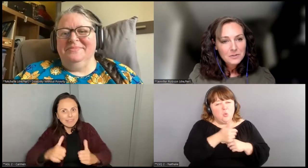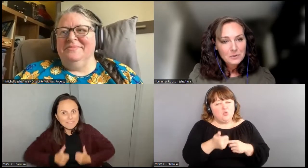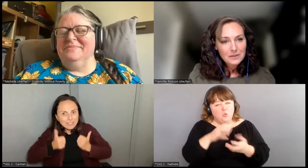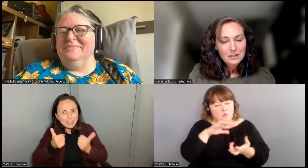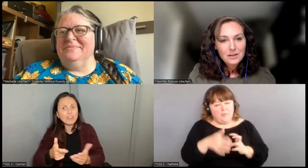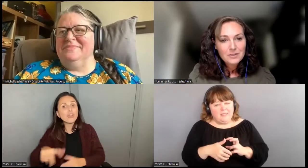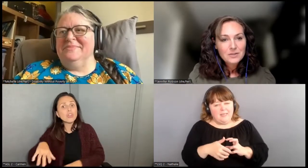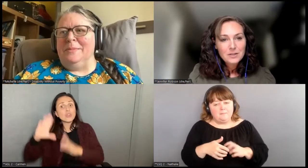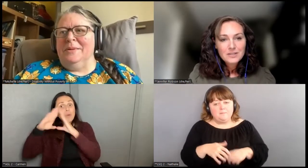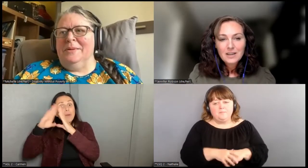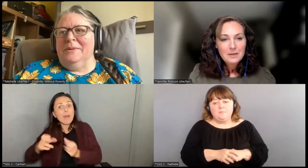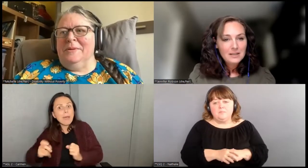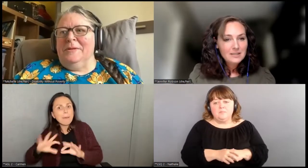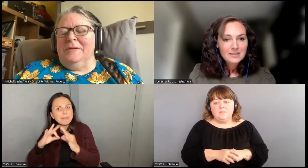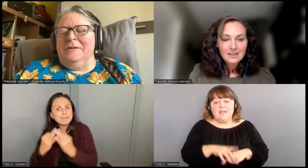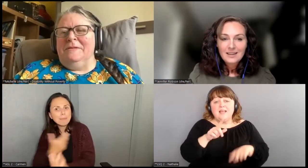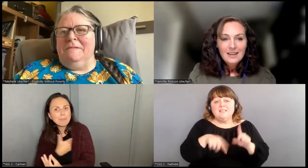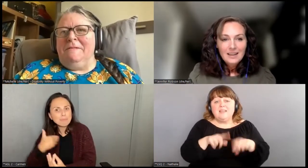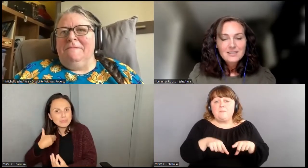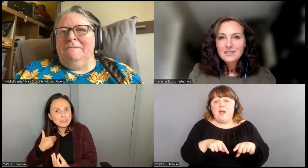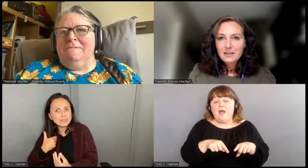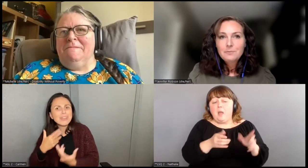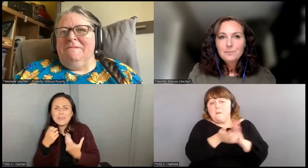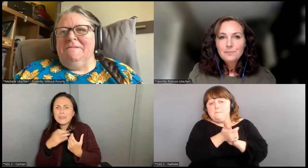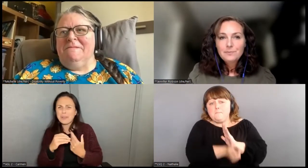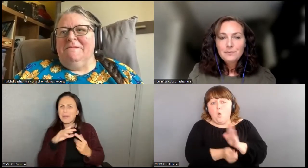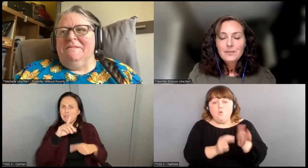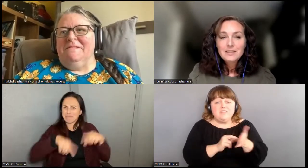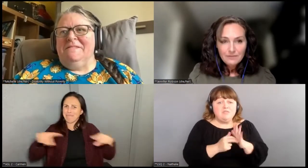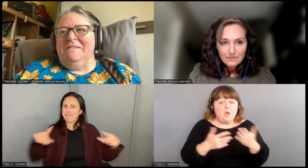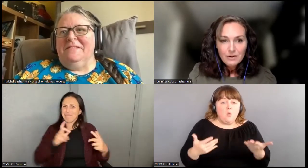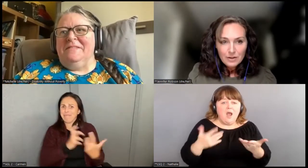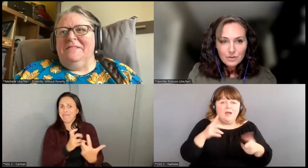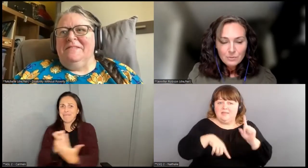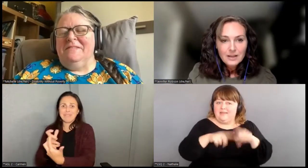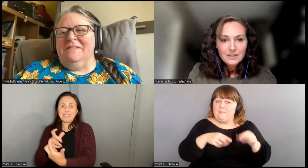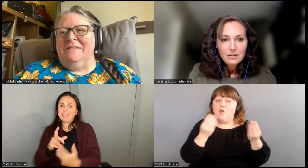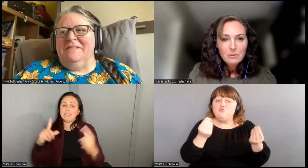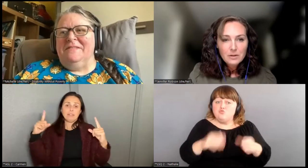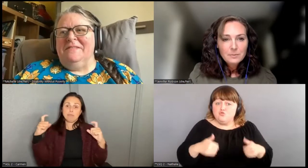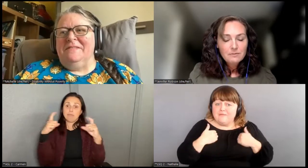HOUSEHOLD YOU ARE IN. IT IS -- I MEAN, IT IS -- IT IS VERY COMPLEX. THERE ARE MULTIPLE